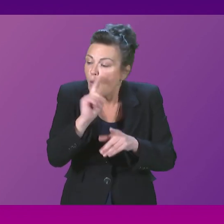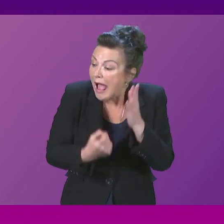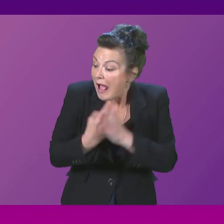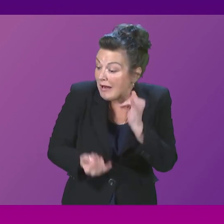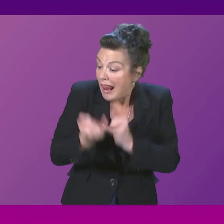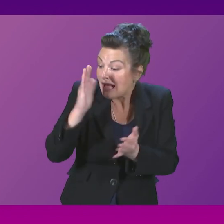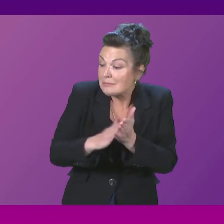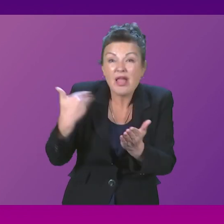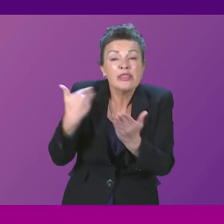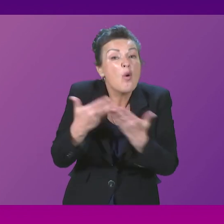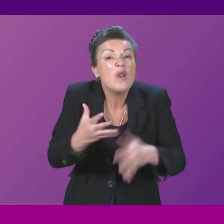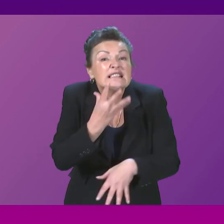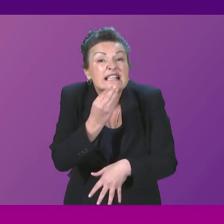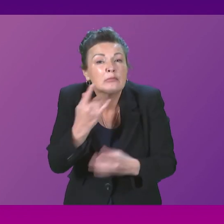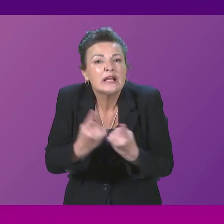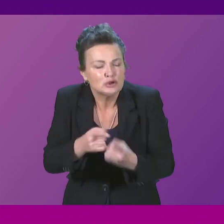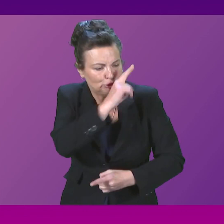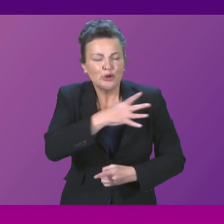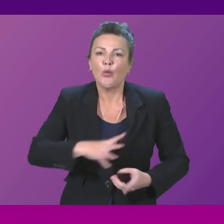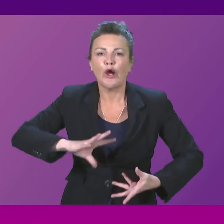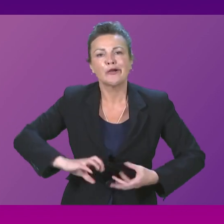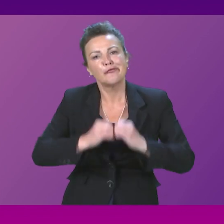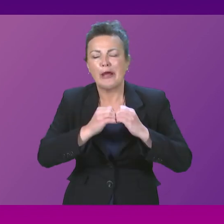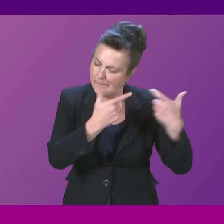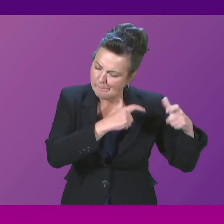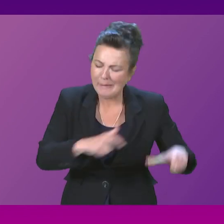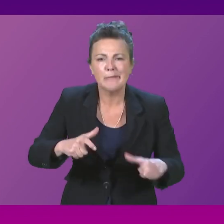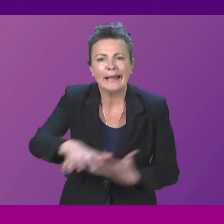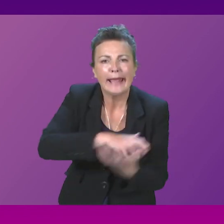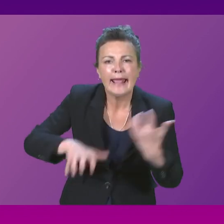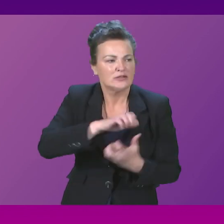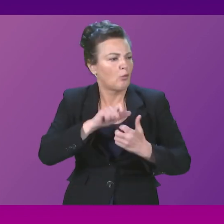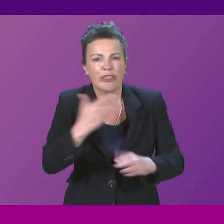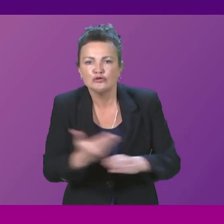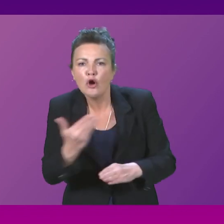to create permanent chaos with jobs, mortgages, pensions and public services.